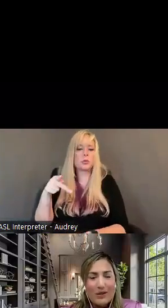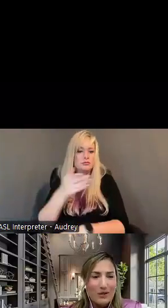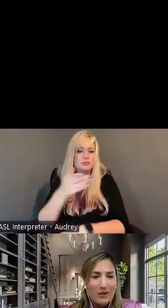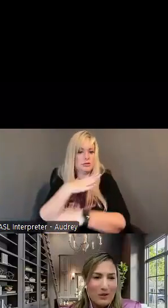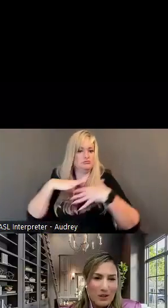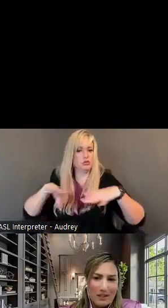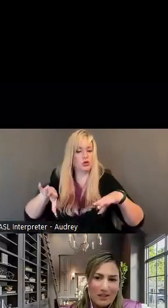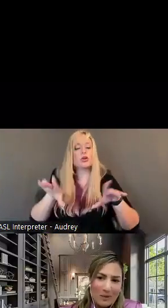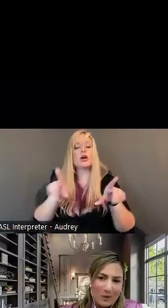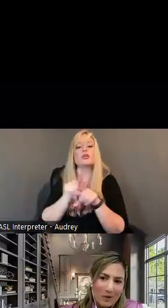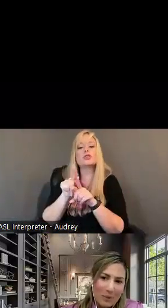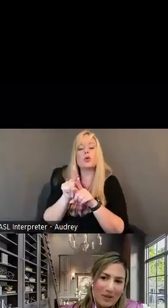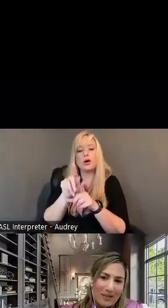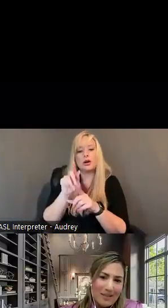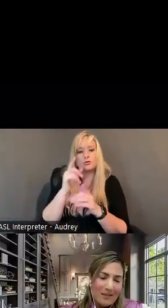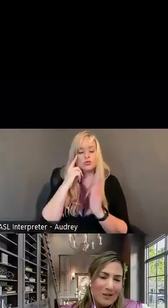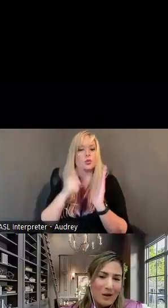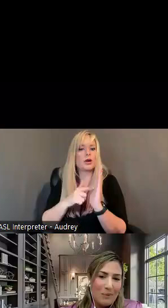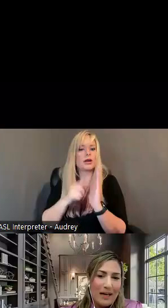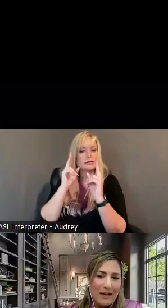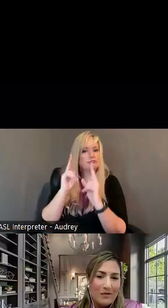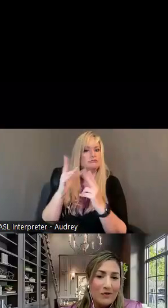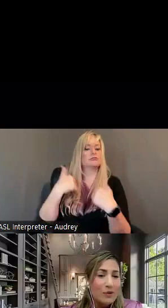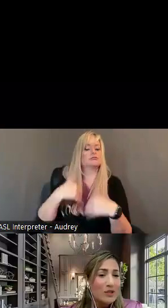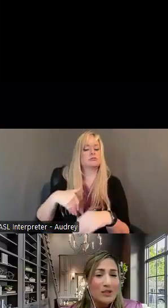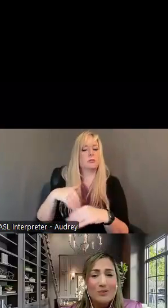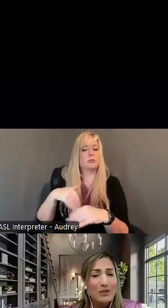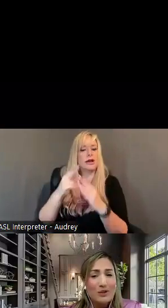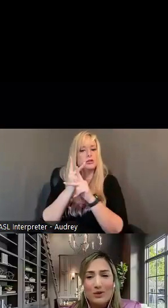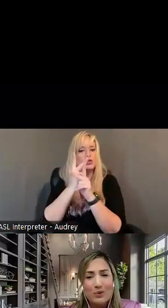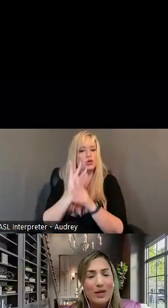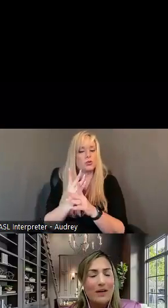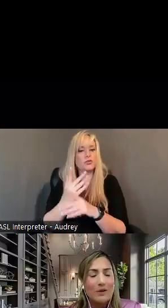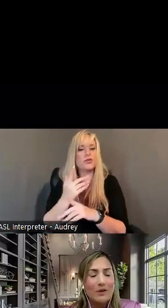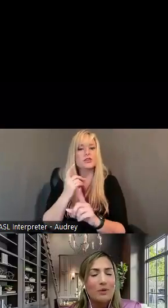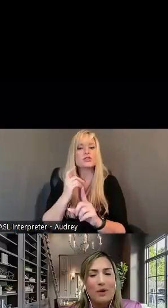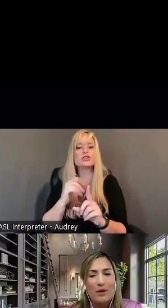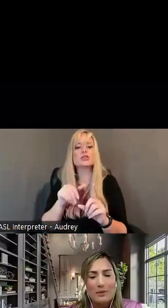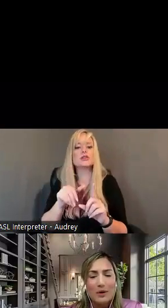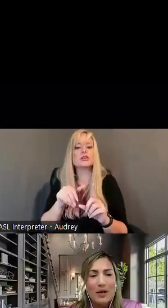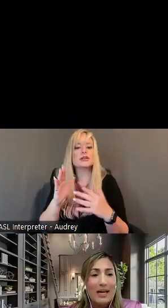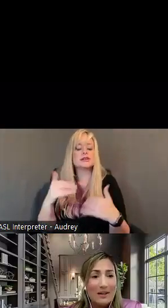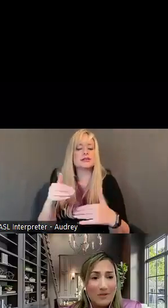Dr. Gina de Metropolis and Scott Patton, for which this research would have not been possible. And